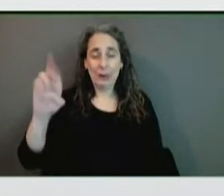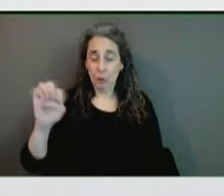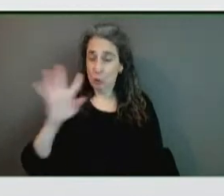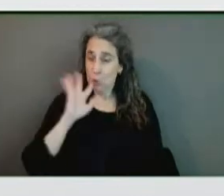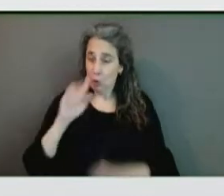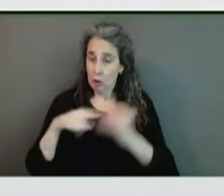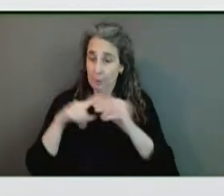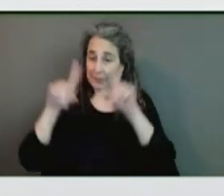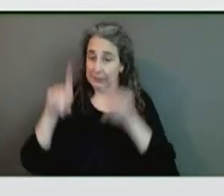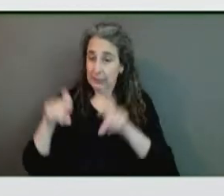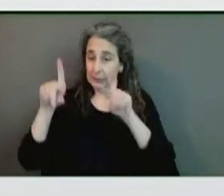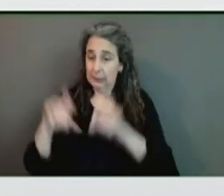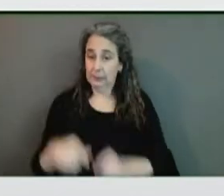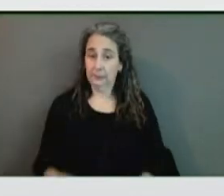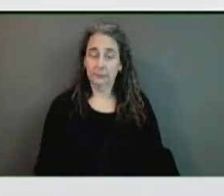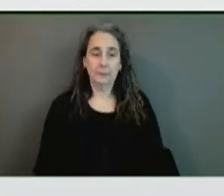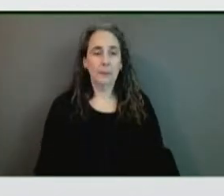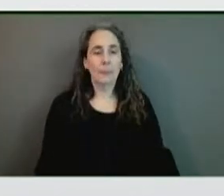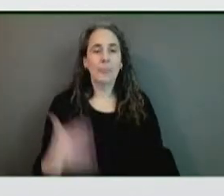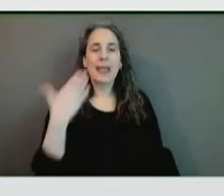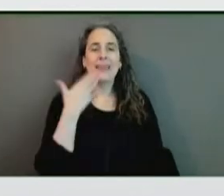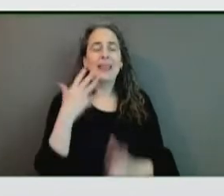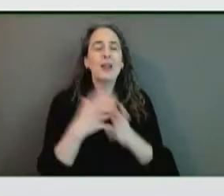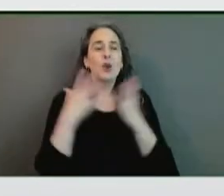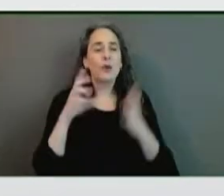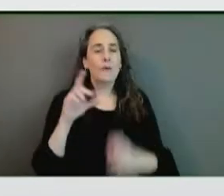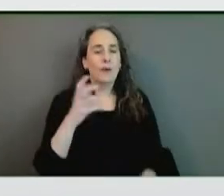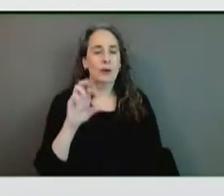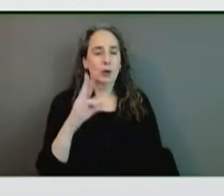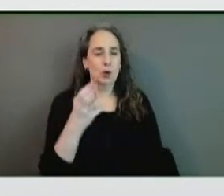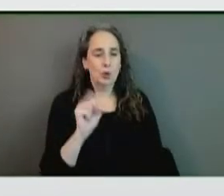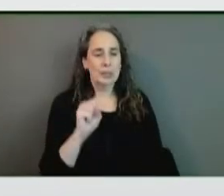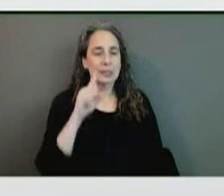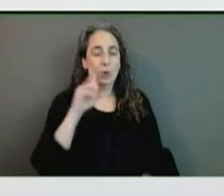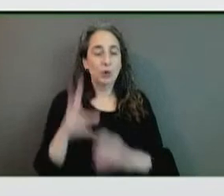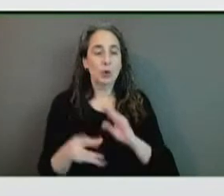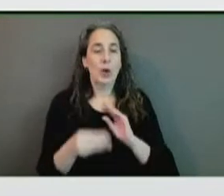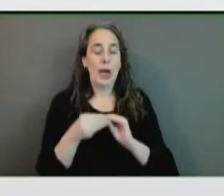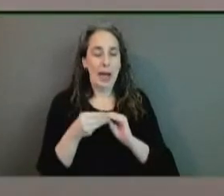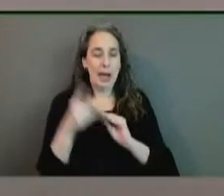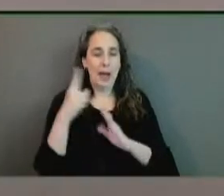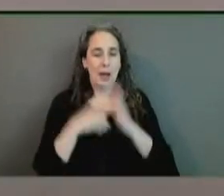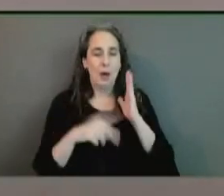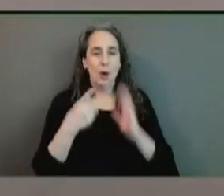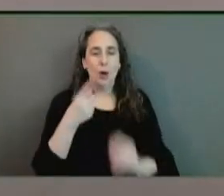D'Andrea. Mr. D'Andrea, Did you want to talk about testing?